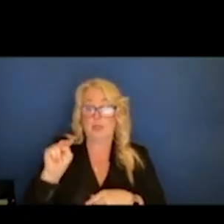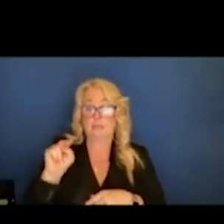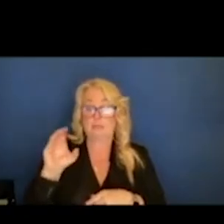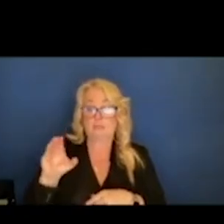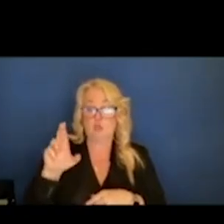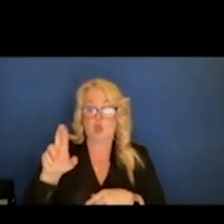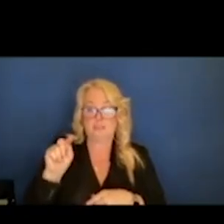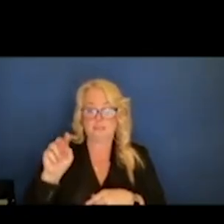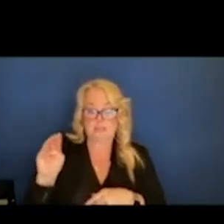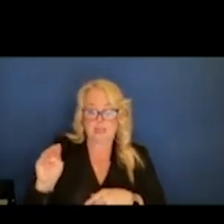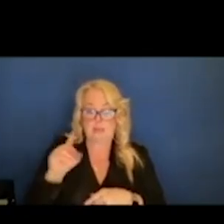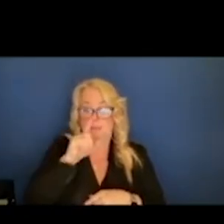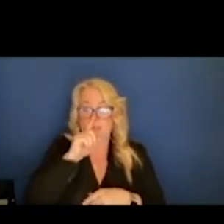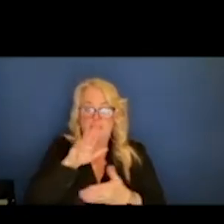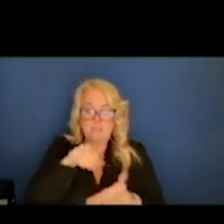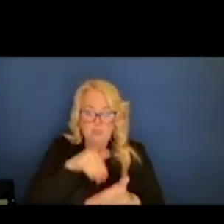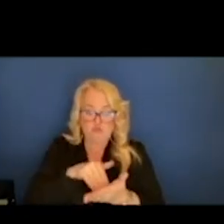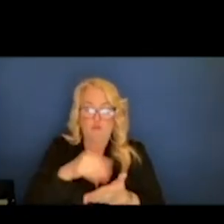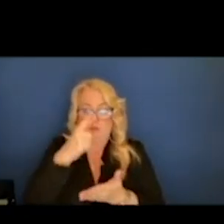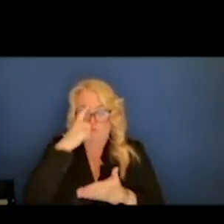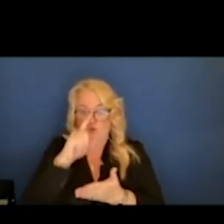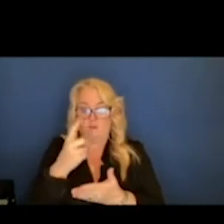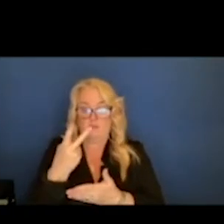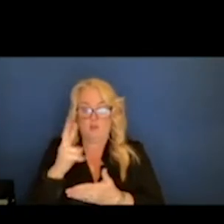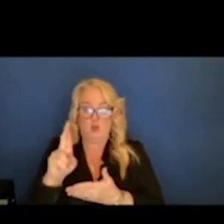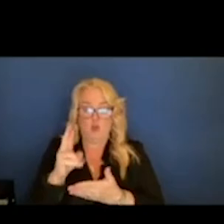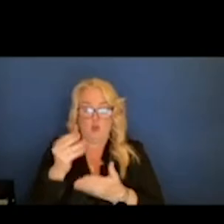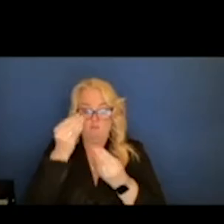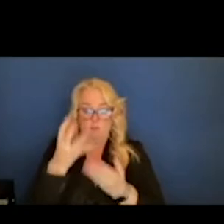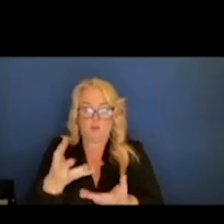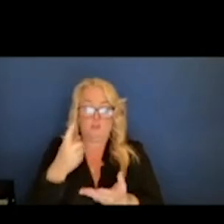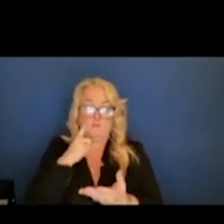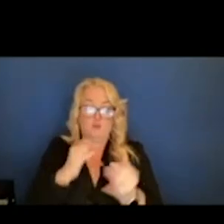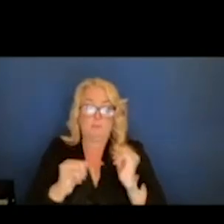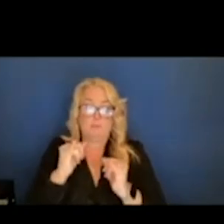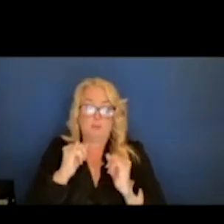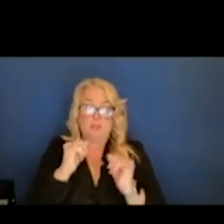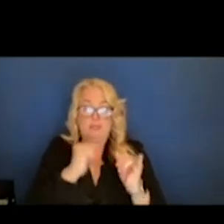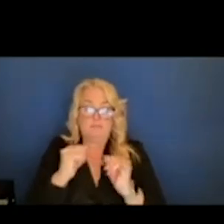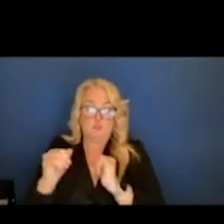vocational rehabilitation information for individuals with disabilities and